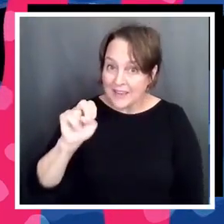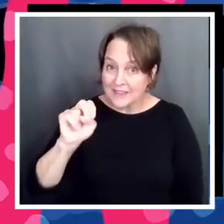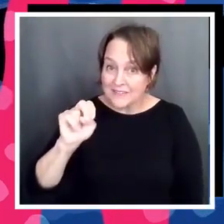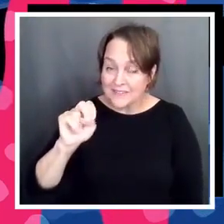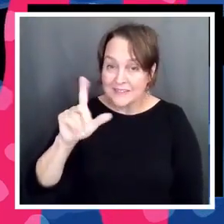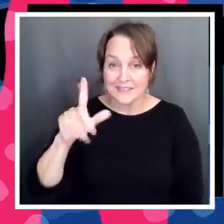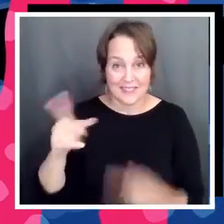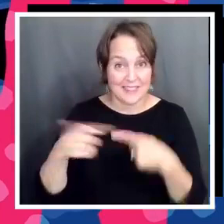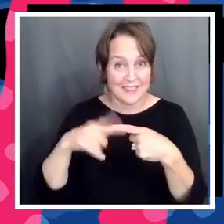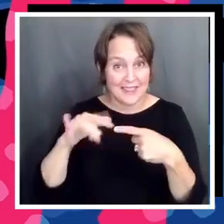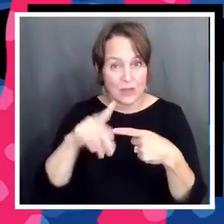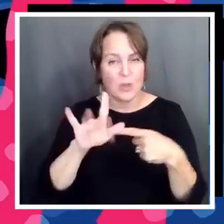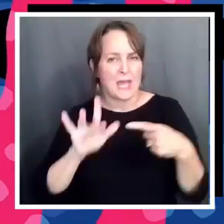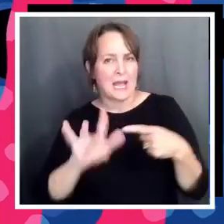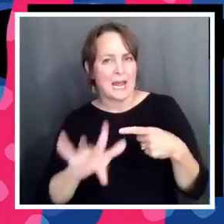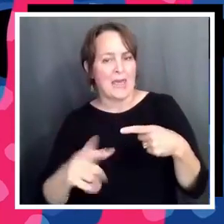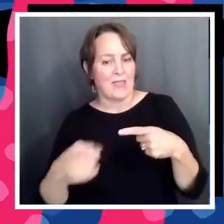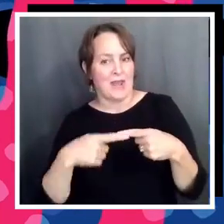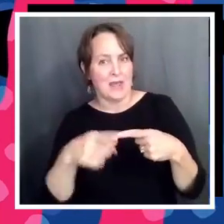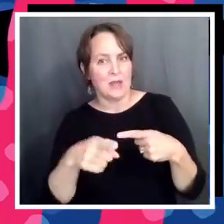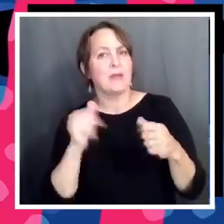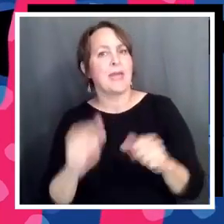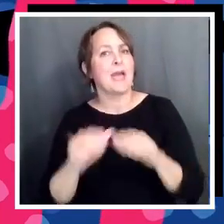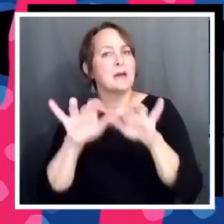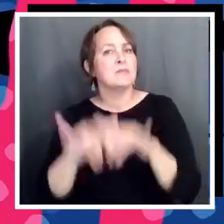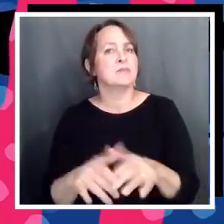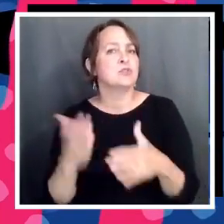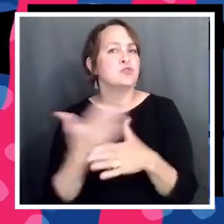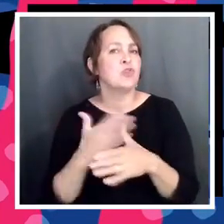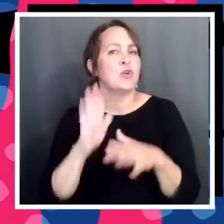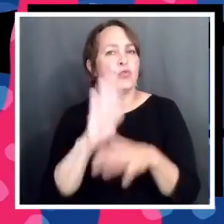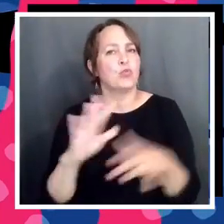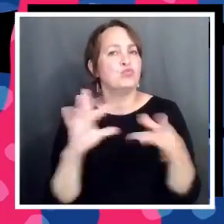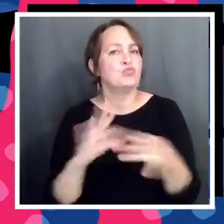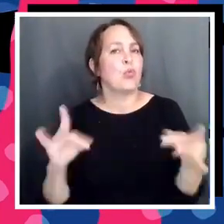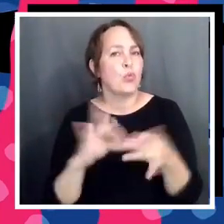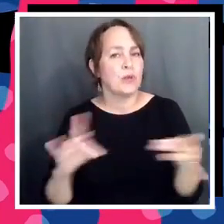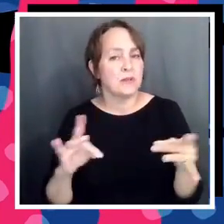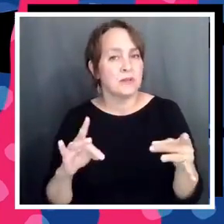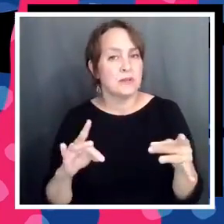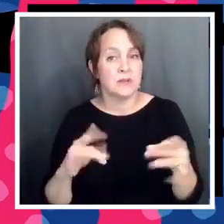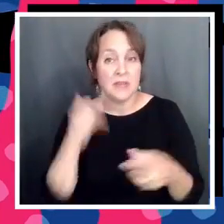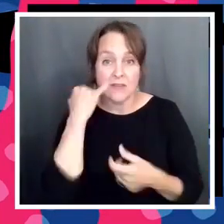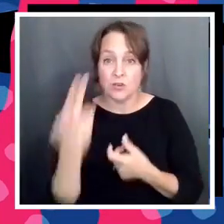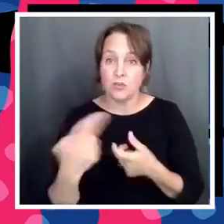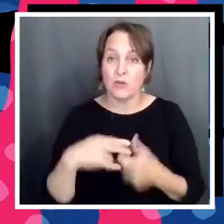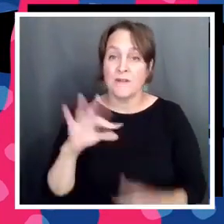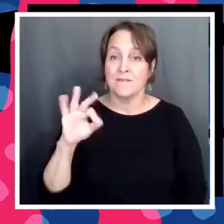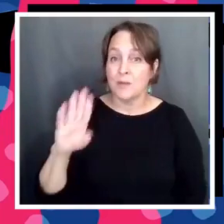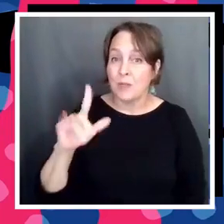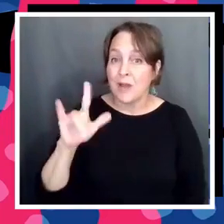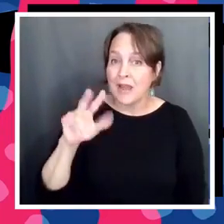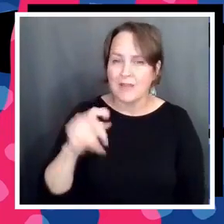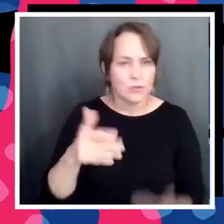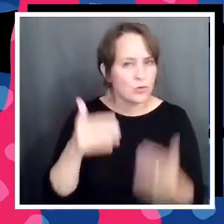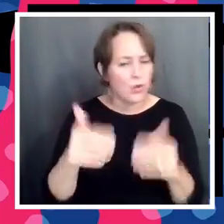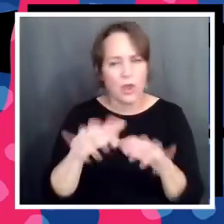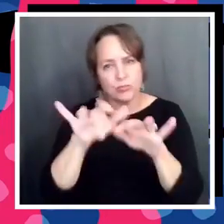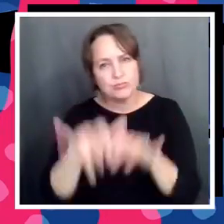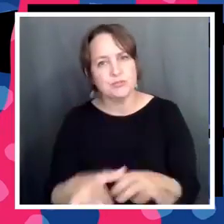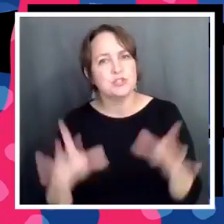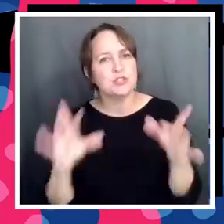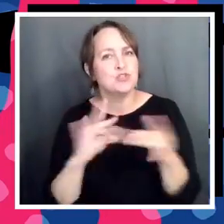IF YOU ARE WATCHING US ON THTH